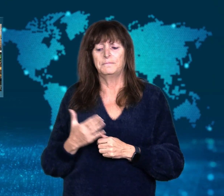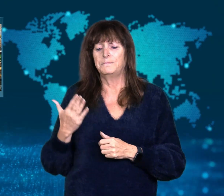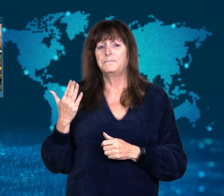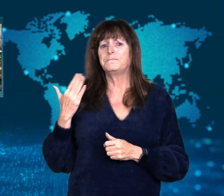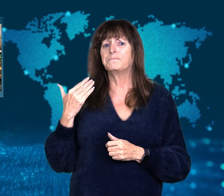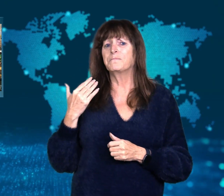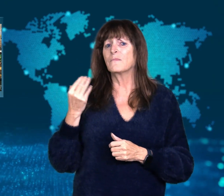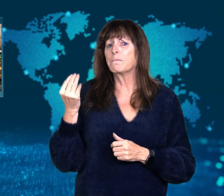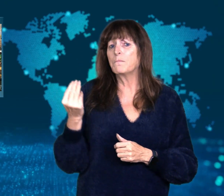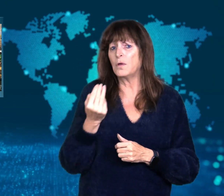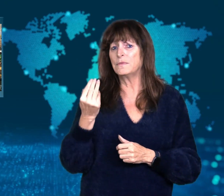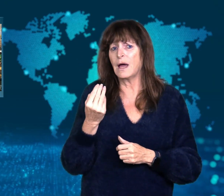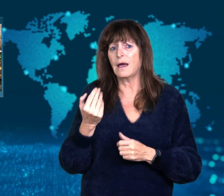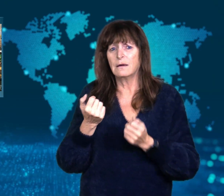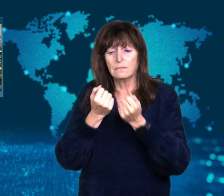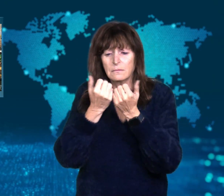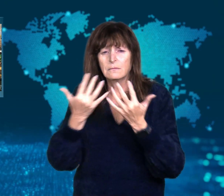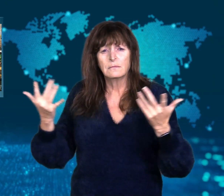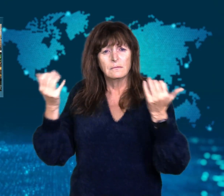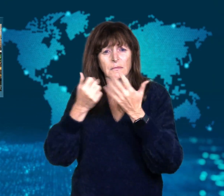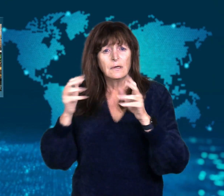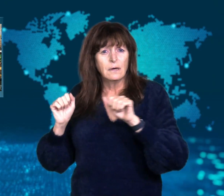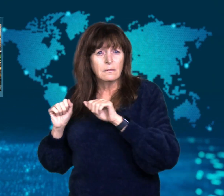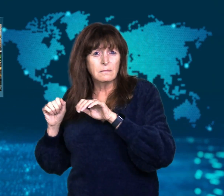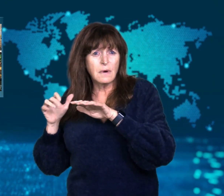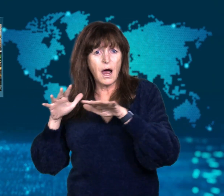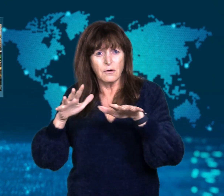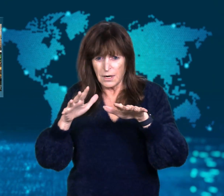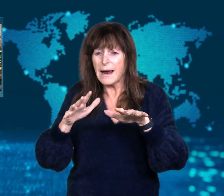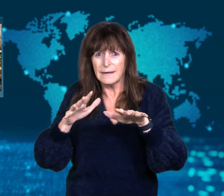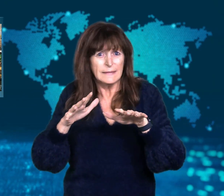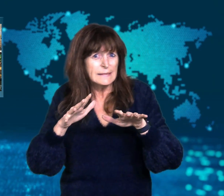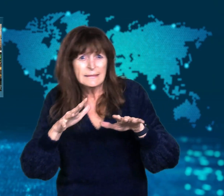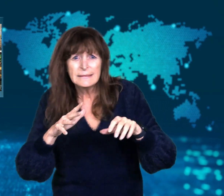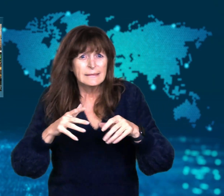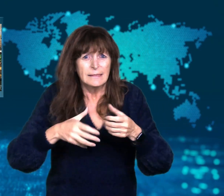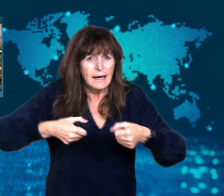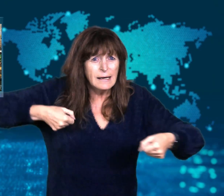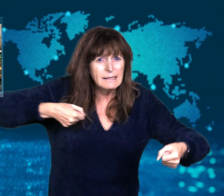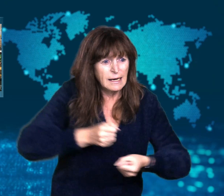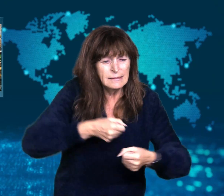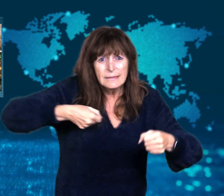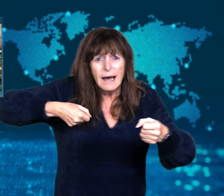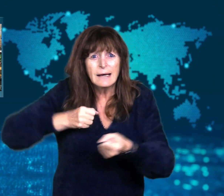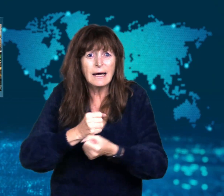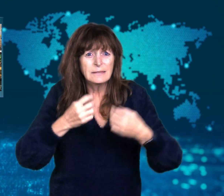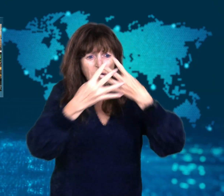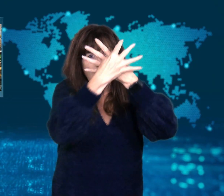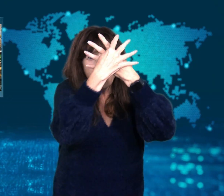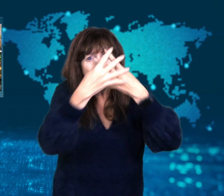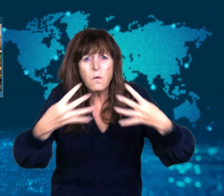hundreds of migrants tried to cut through razor wire and use